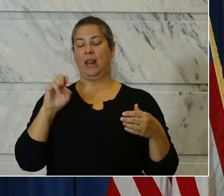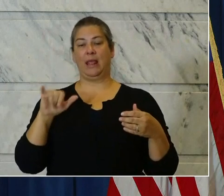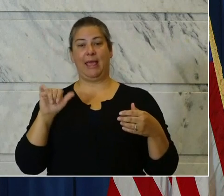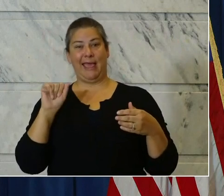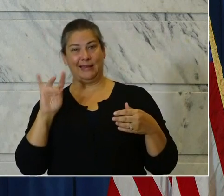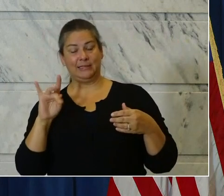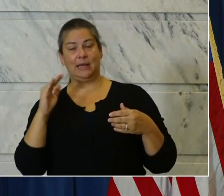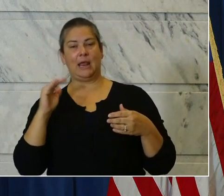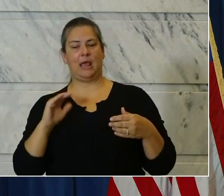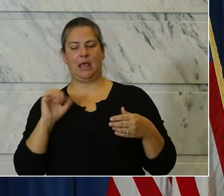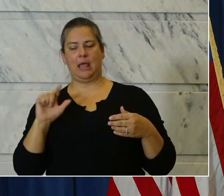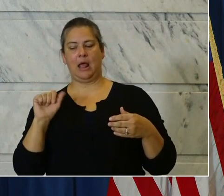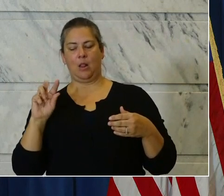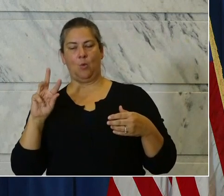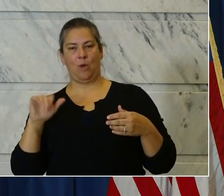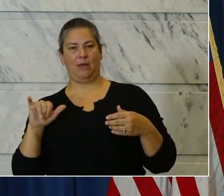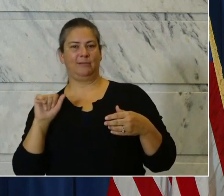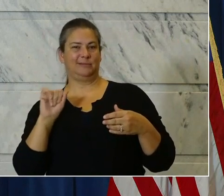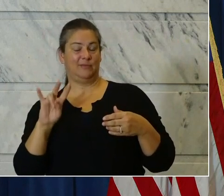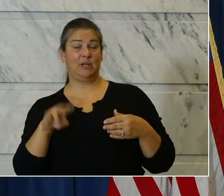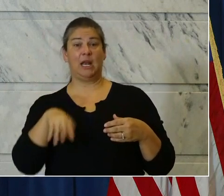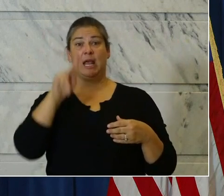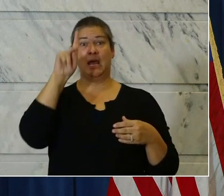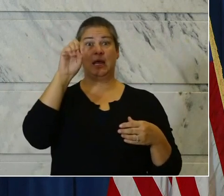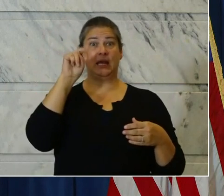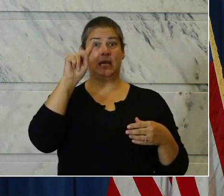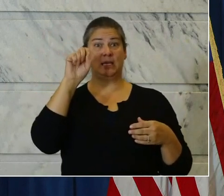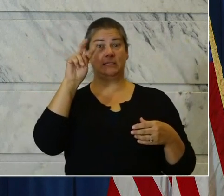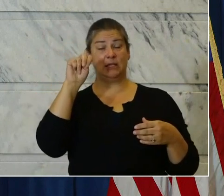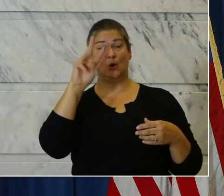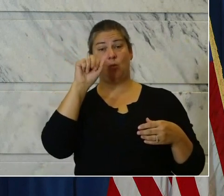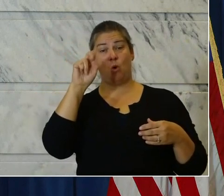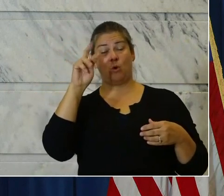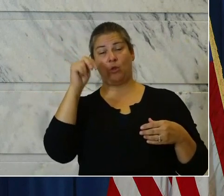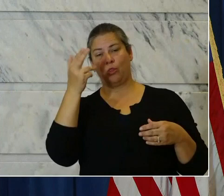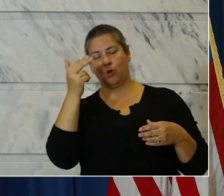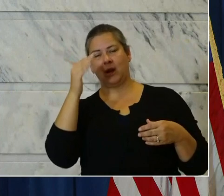HARLAN AND WHITLEY EIGHTEEN.